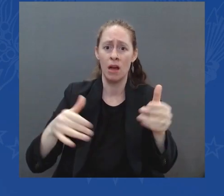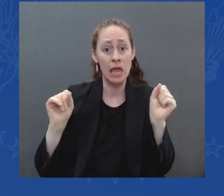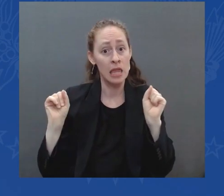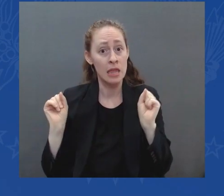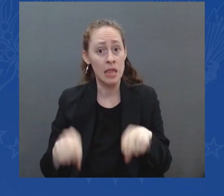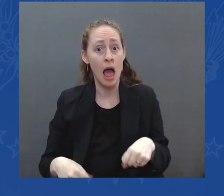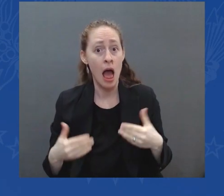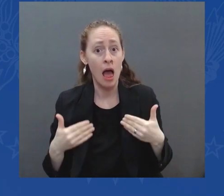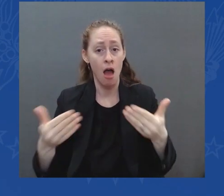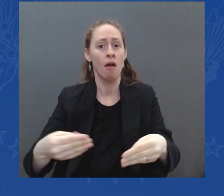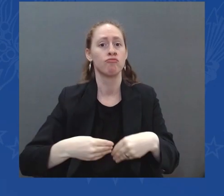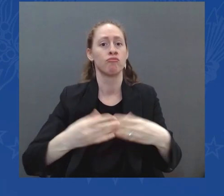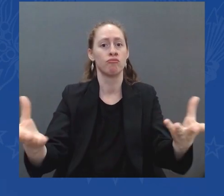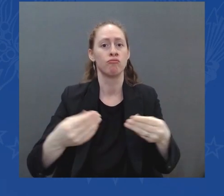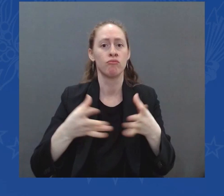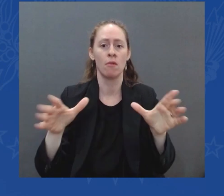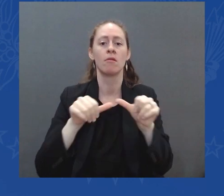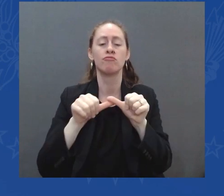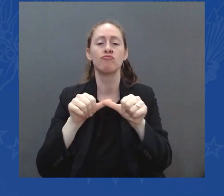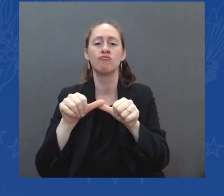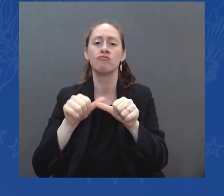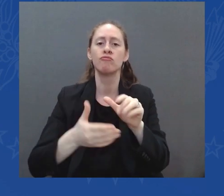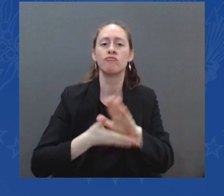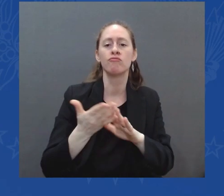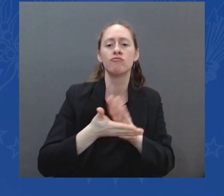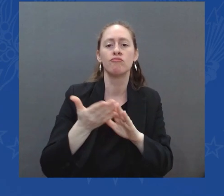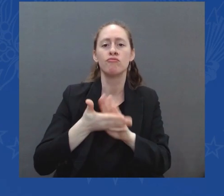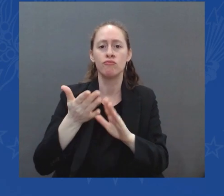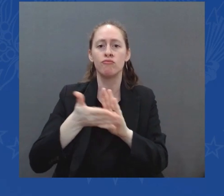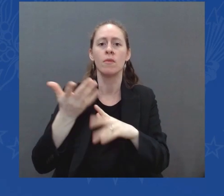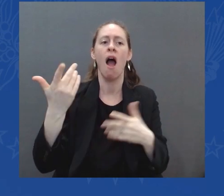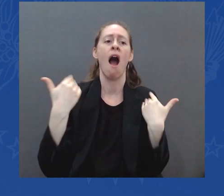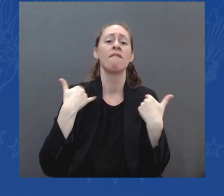Or they can, as some of them are doing, exploit the situation: